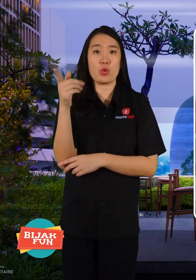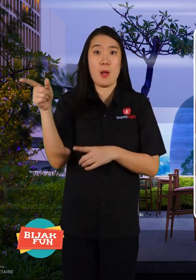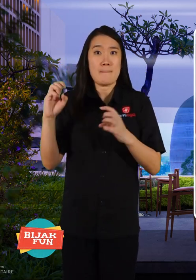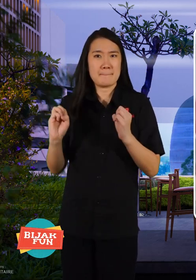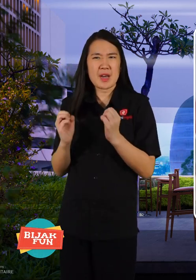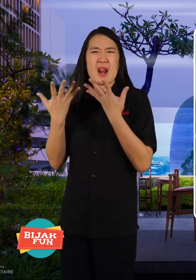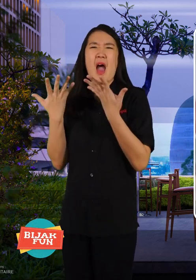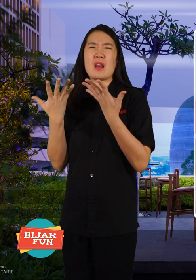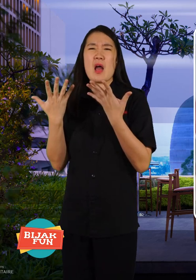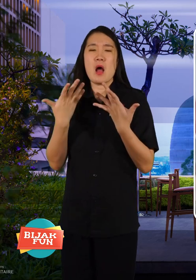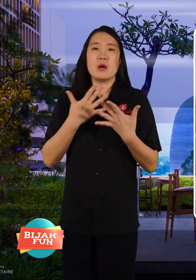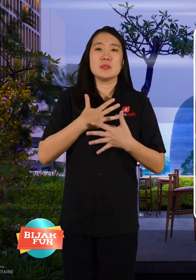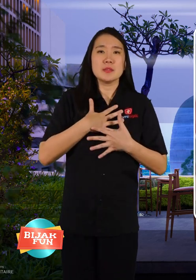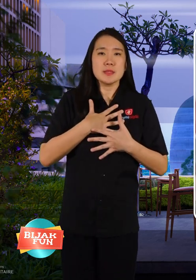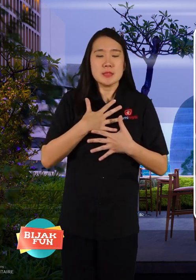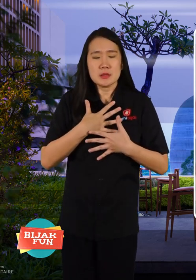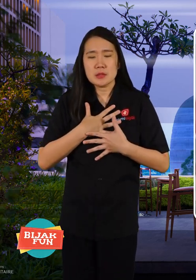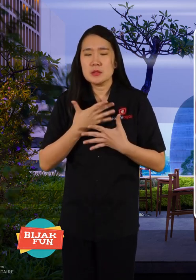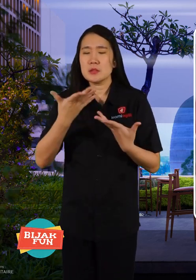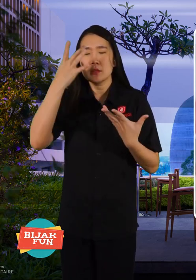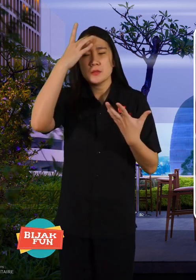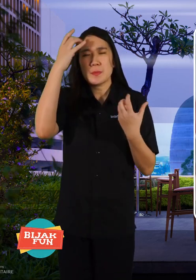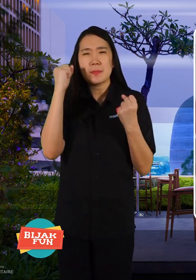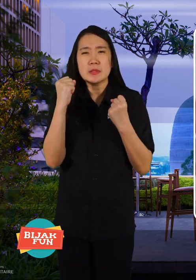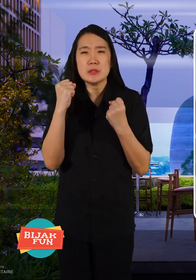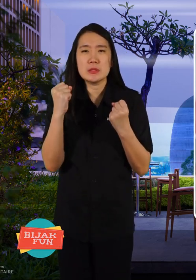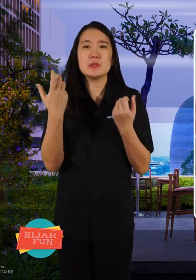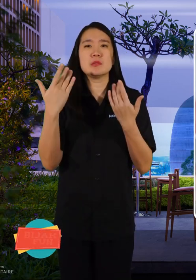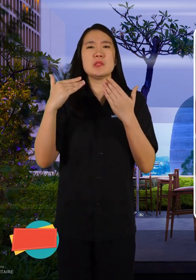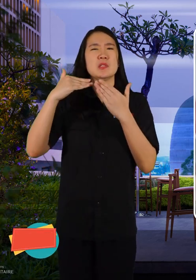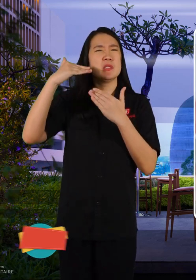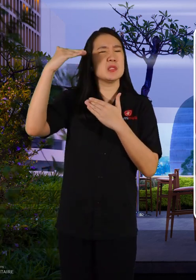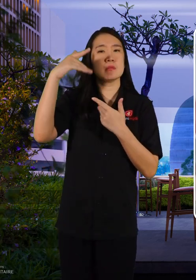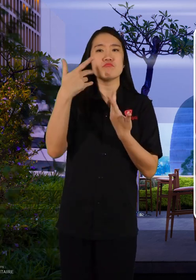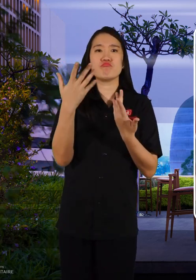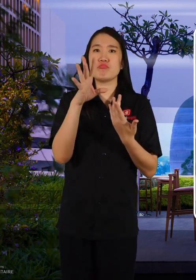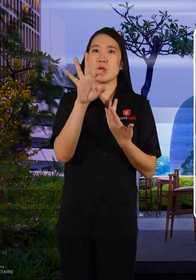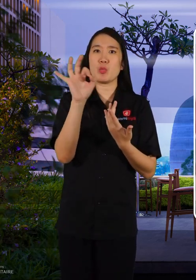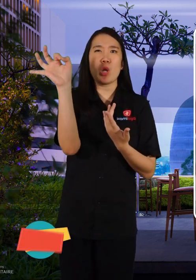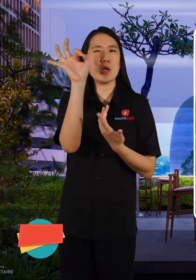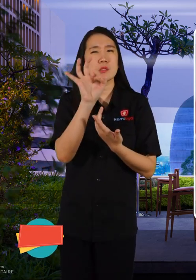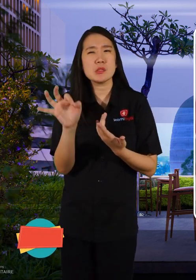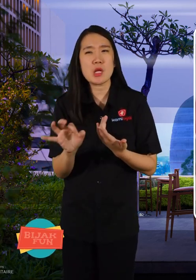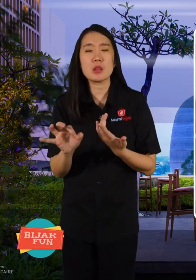He suddenly had a seizure high fever of almost 40 degrees.